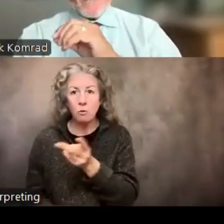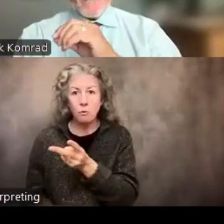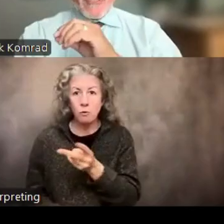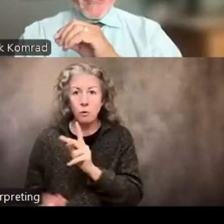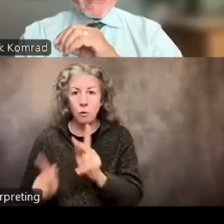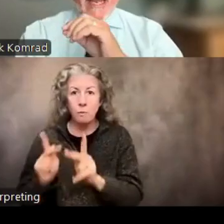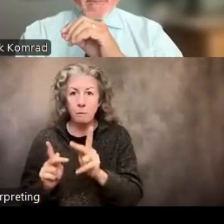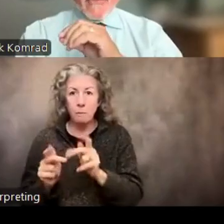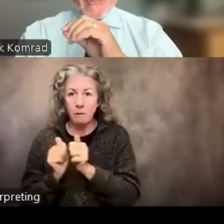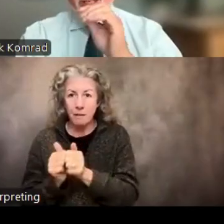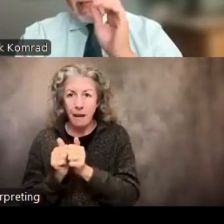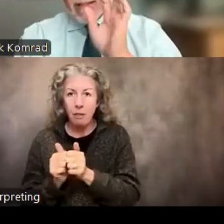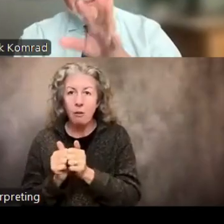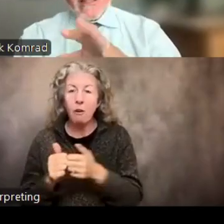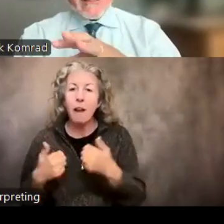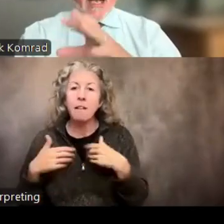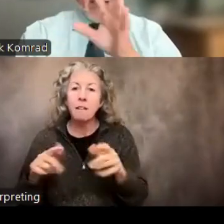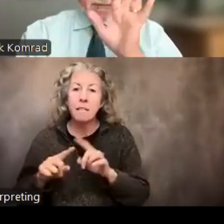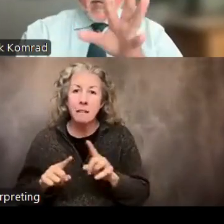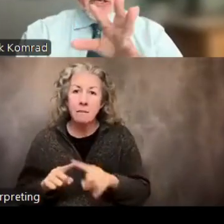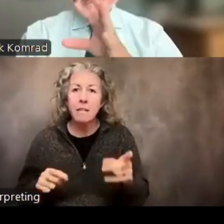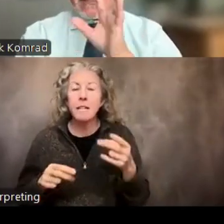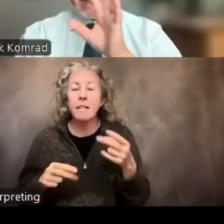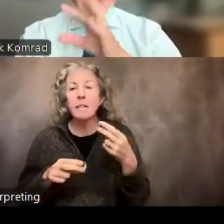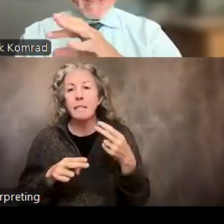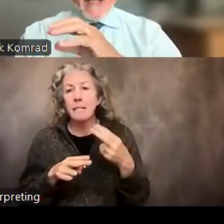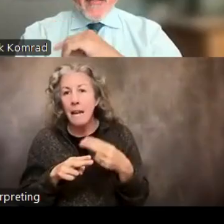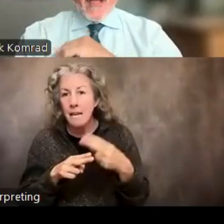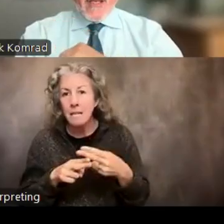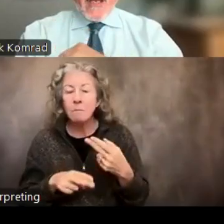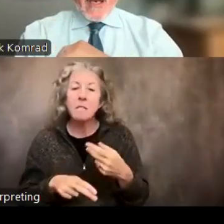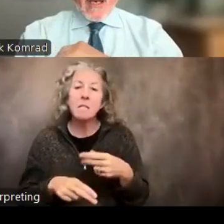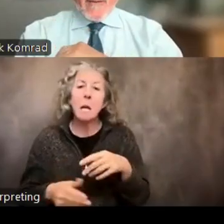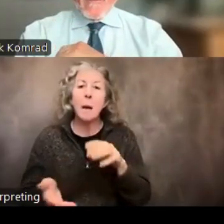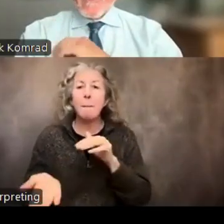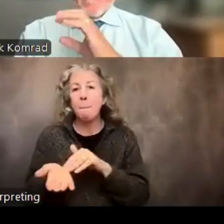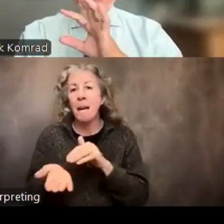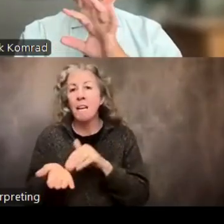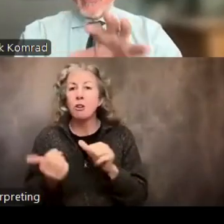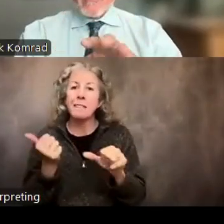various names, assisted dying, medical assisted death, but you